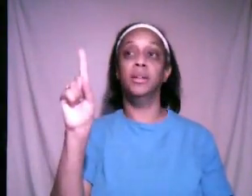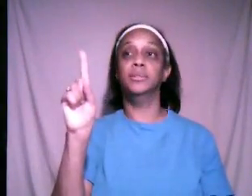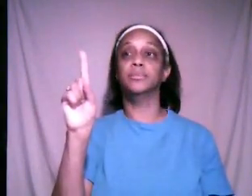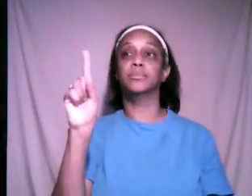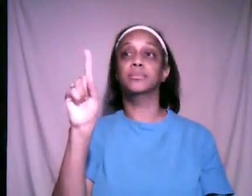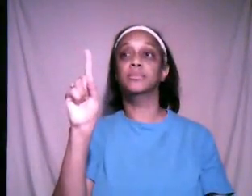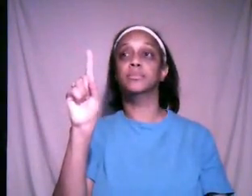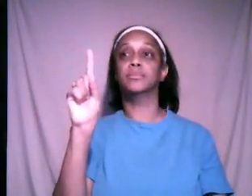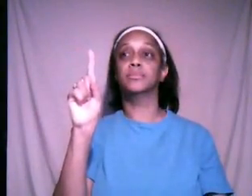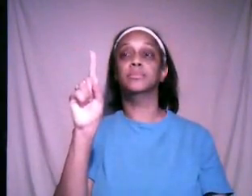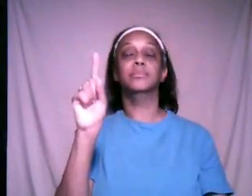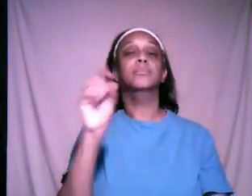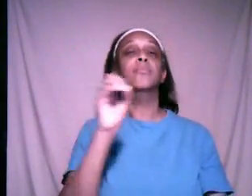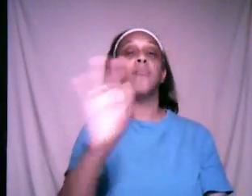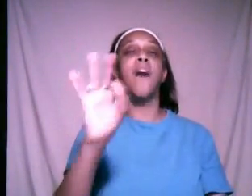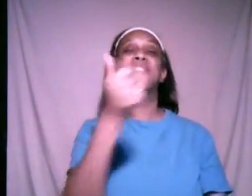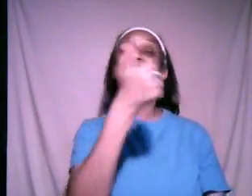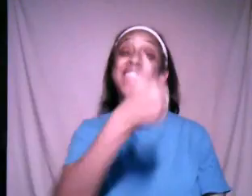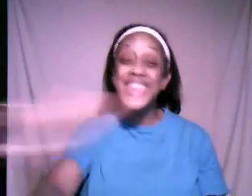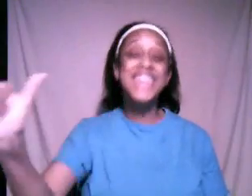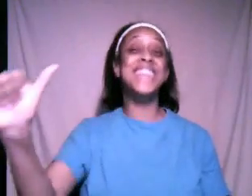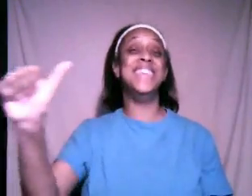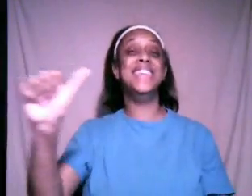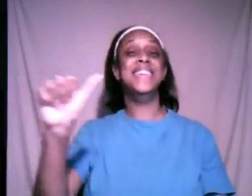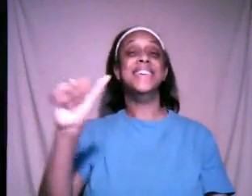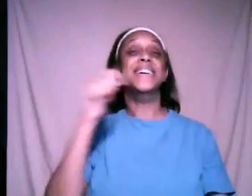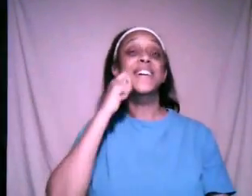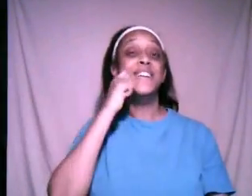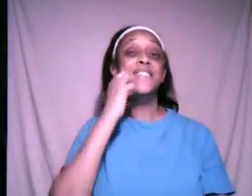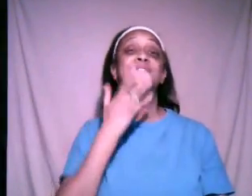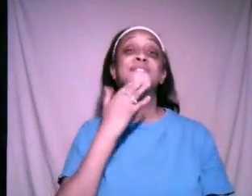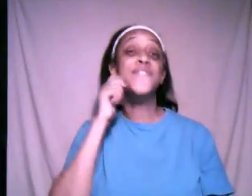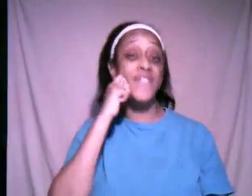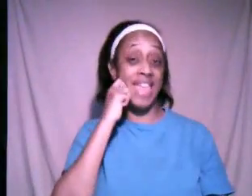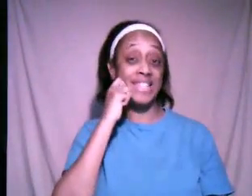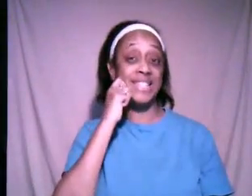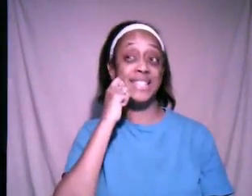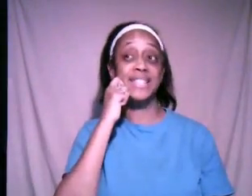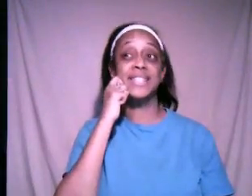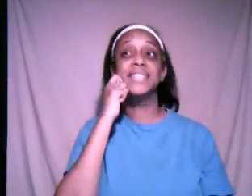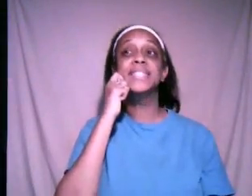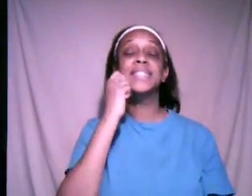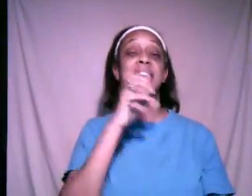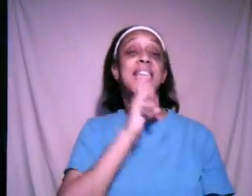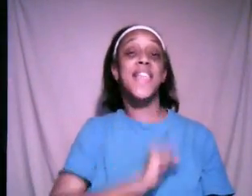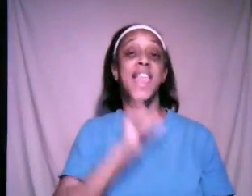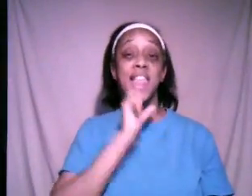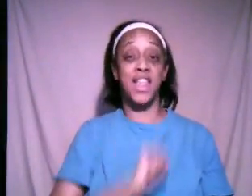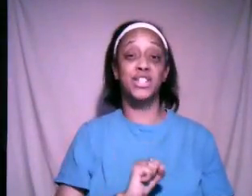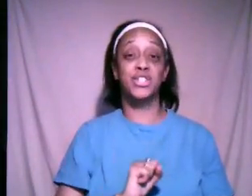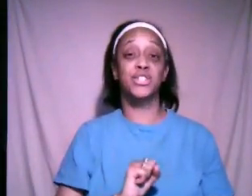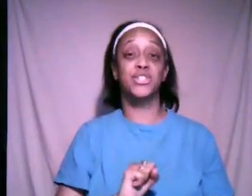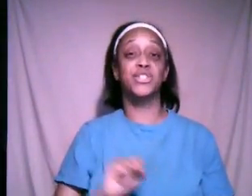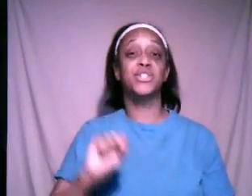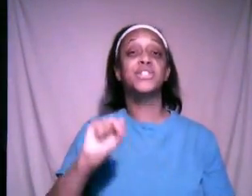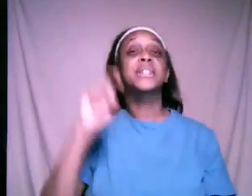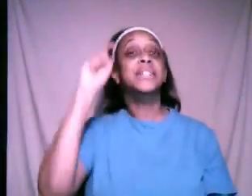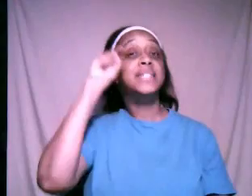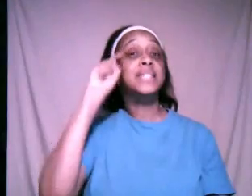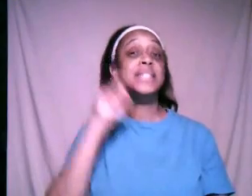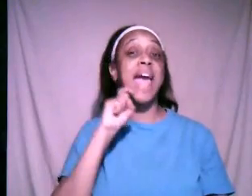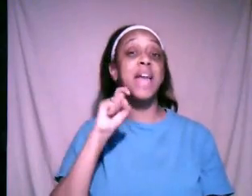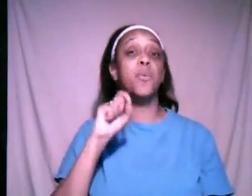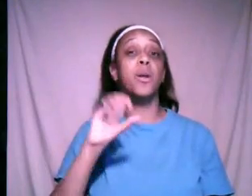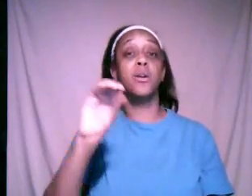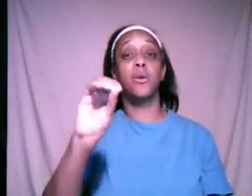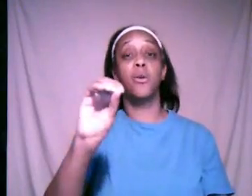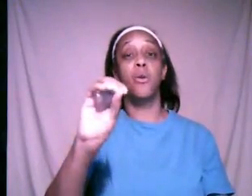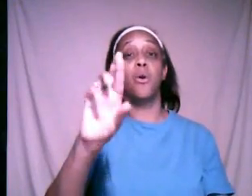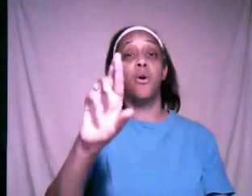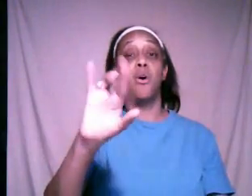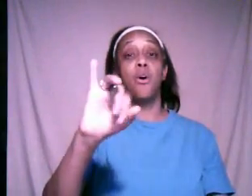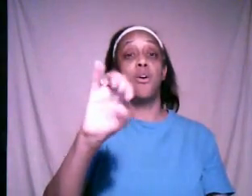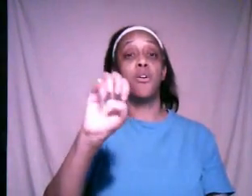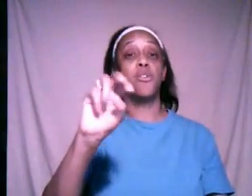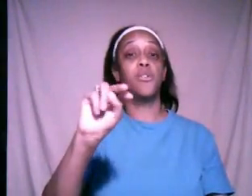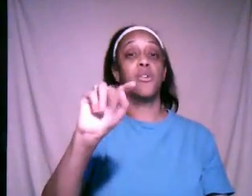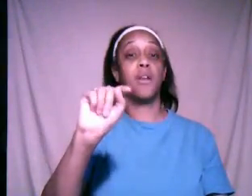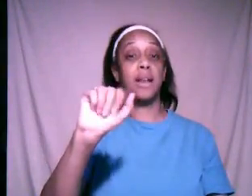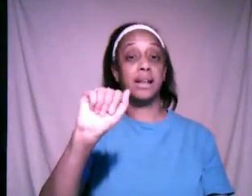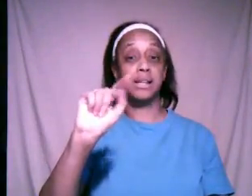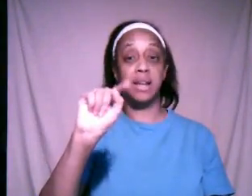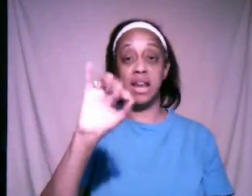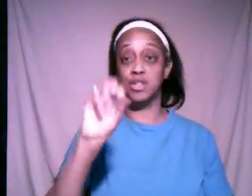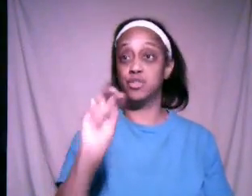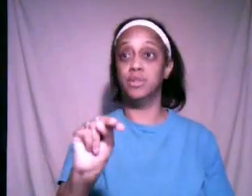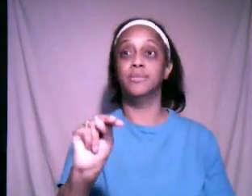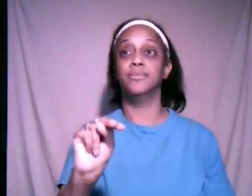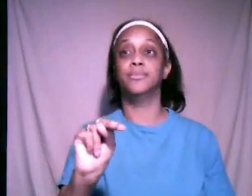any race, age, sexual orientation,